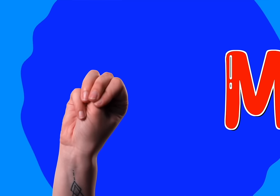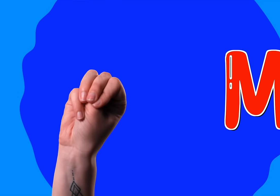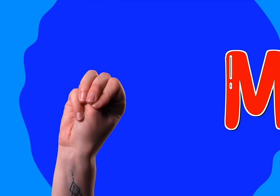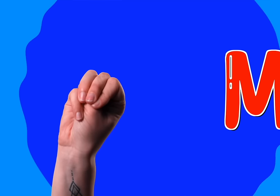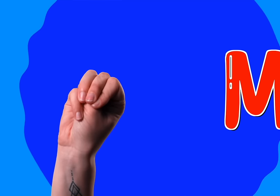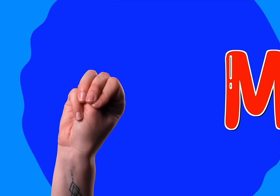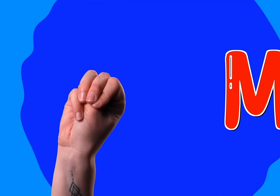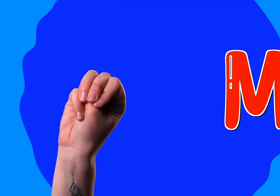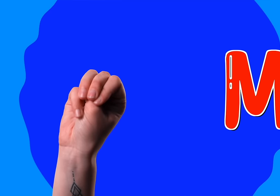M.